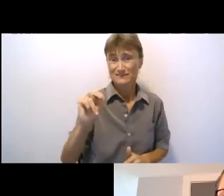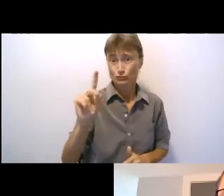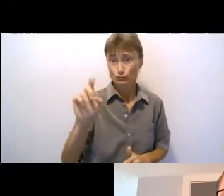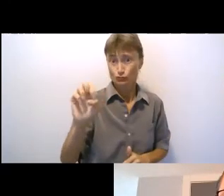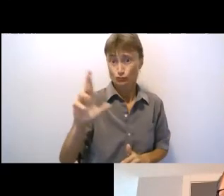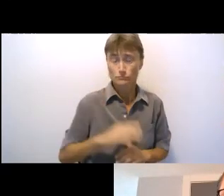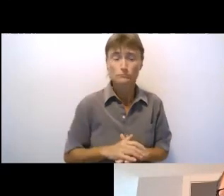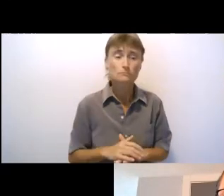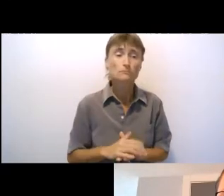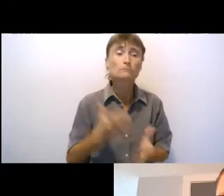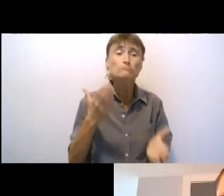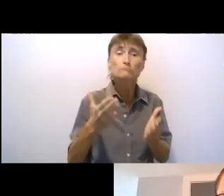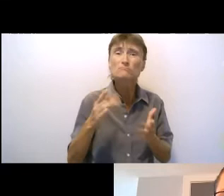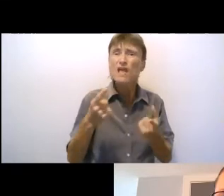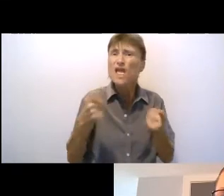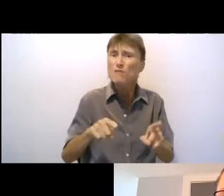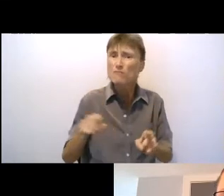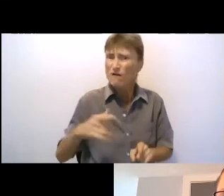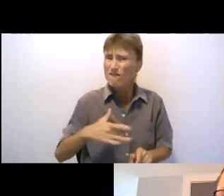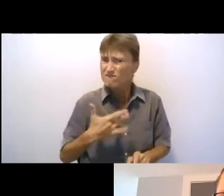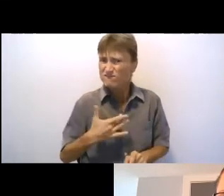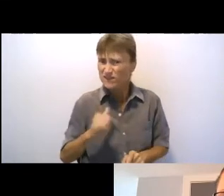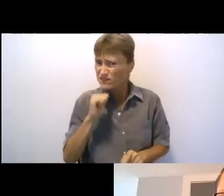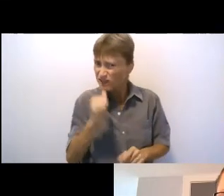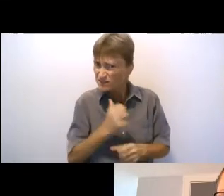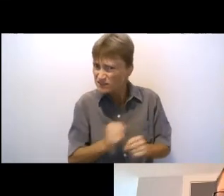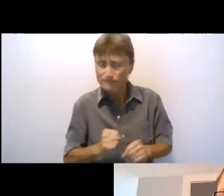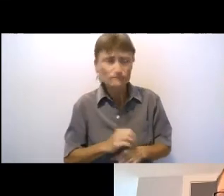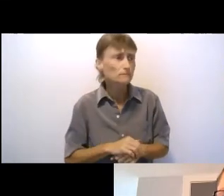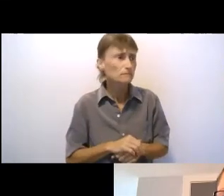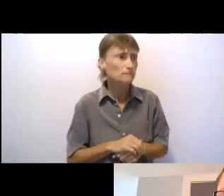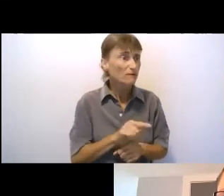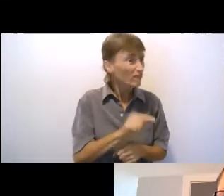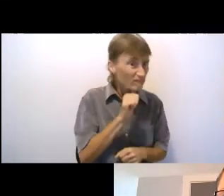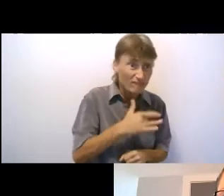or unsafe, or see that a participant is using harmful or offensive language, please do let